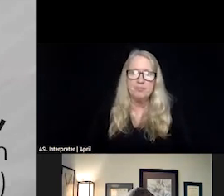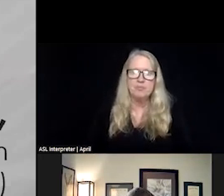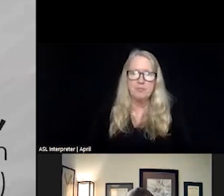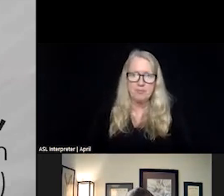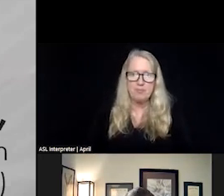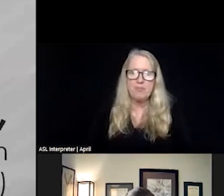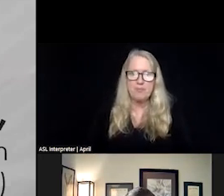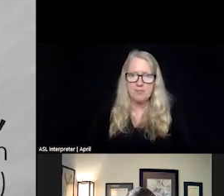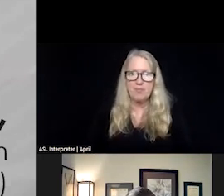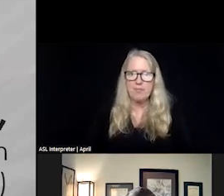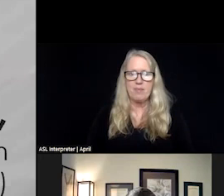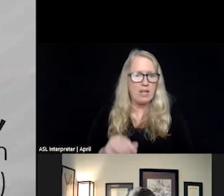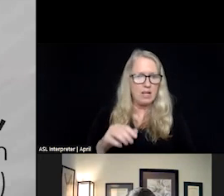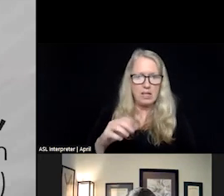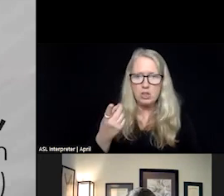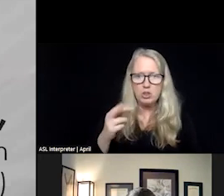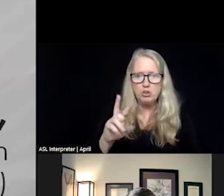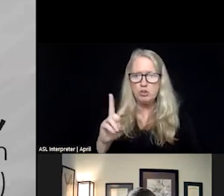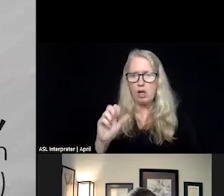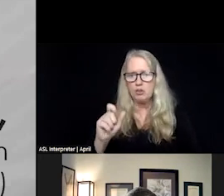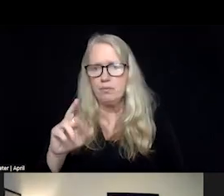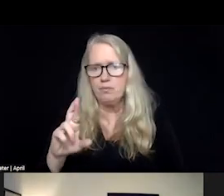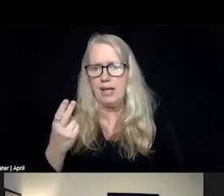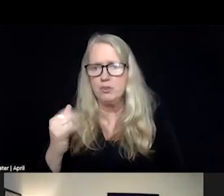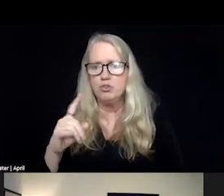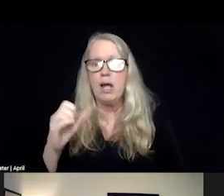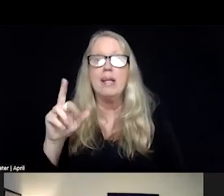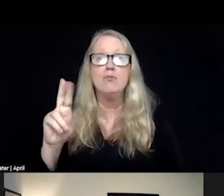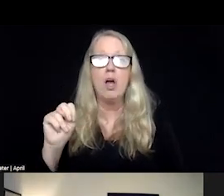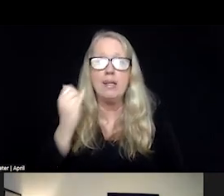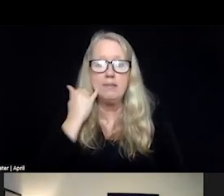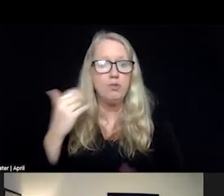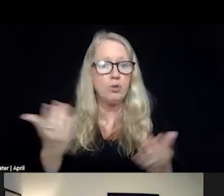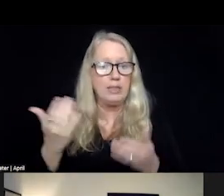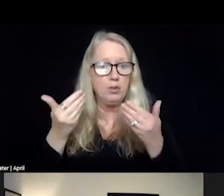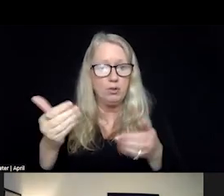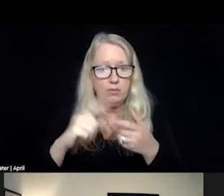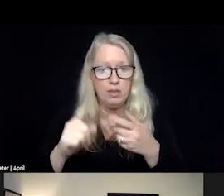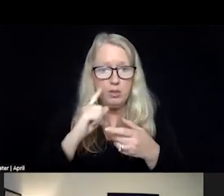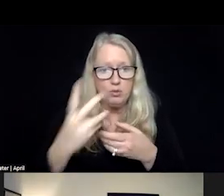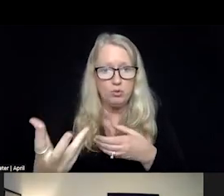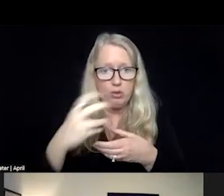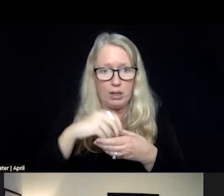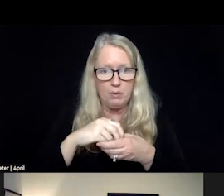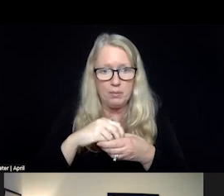I DON'T THINK WE HAVE DOCTOR MANDERSCHEID ON, BUT IF YOU ARE HERE, FEEL FREE TO JUMP ON CAMERA.